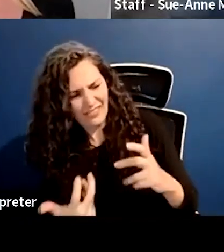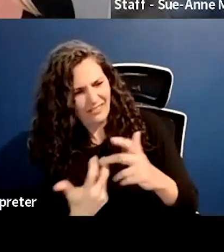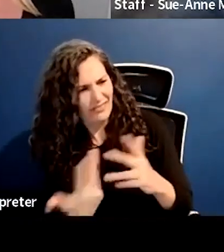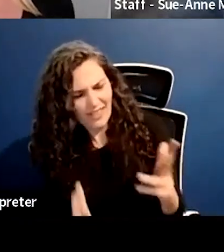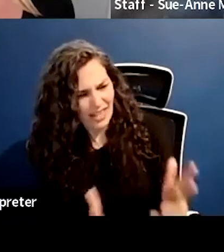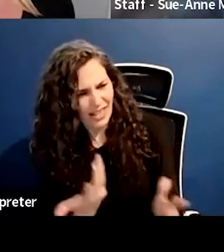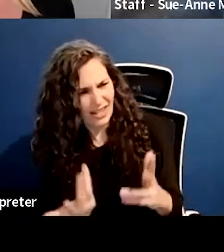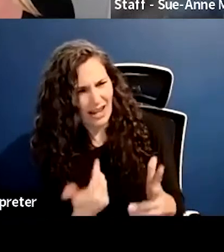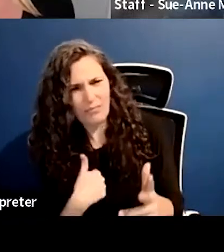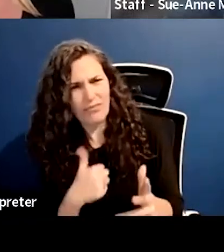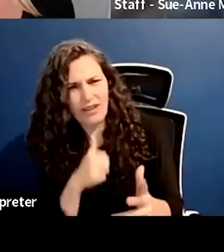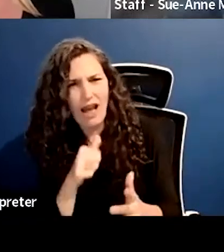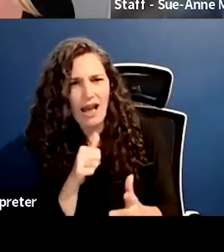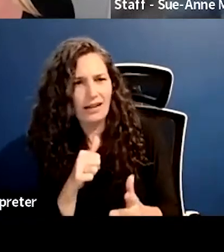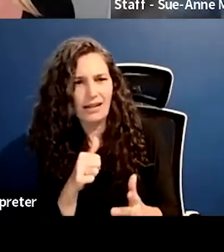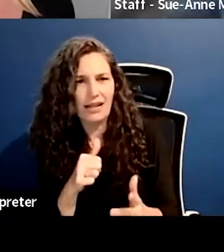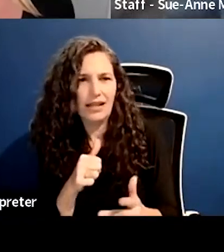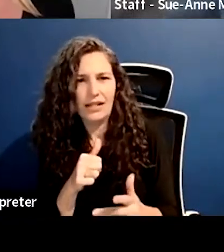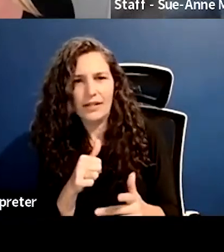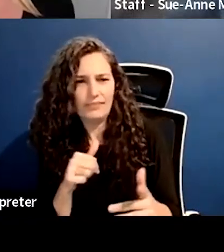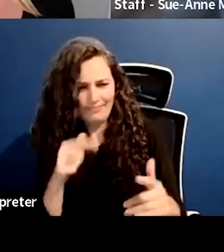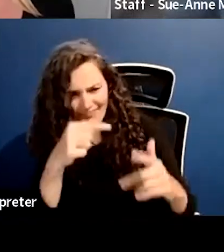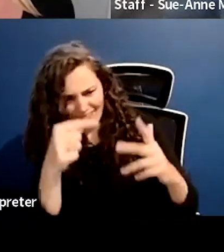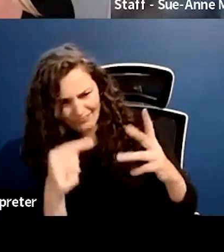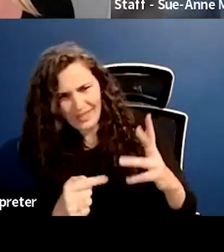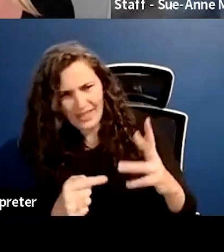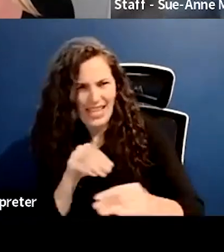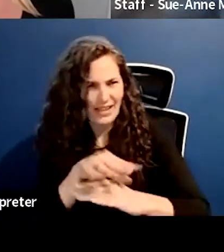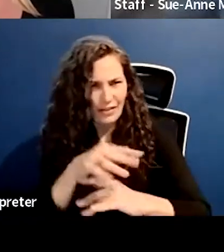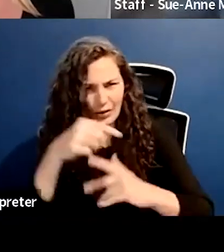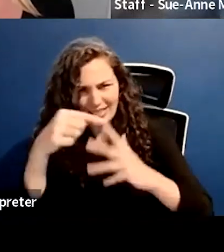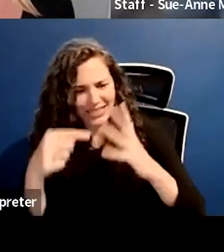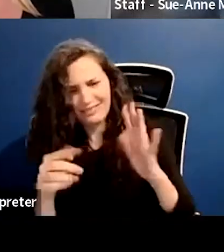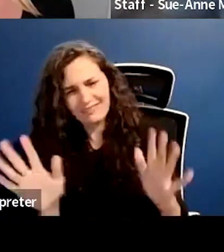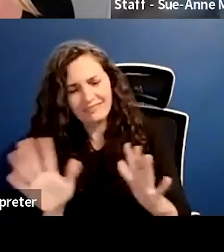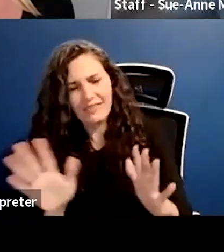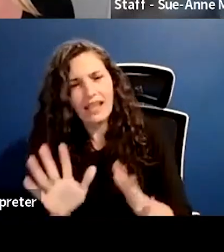So, and I know that the reason SAG said, "Okay, let's make something more specific,"